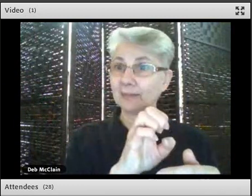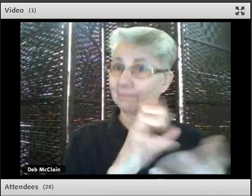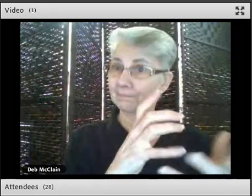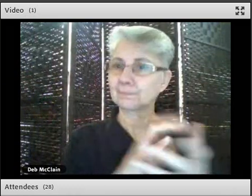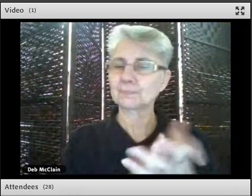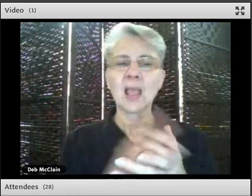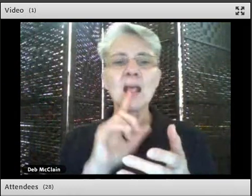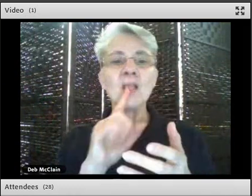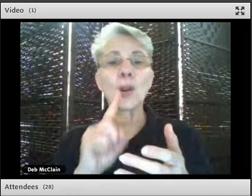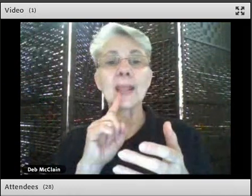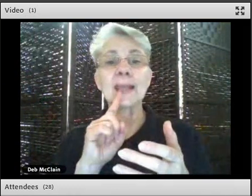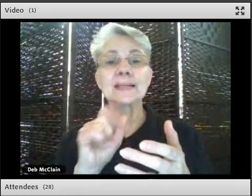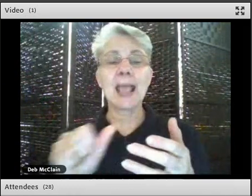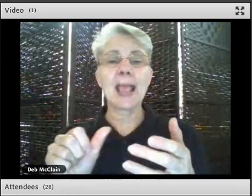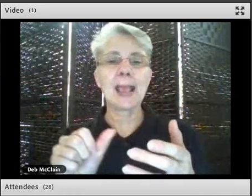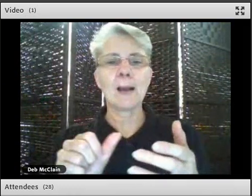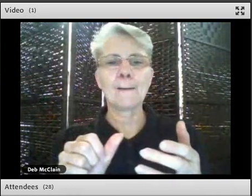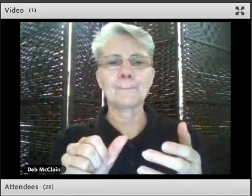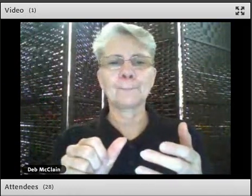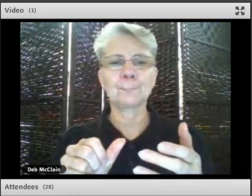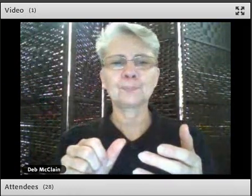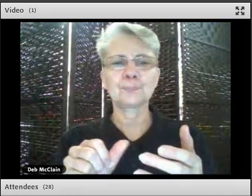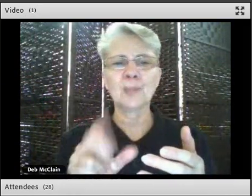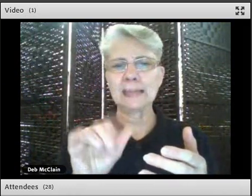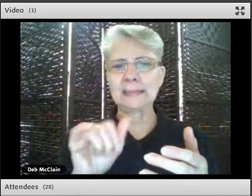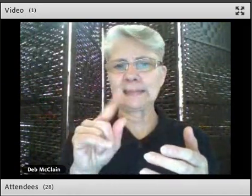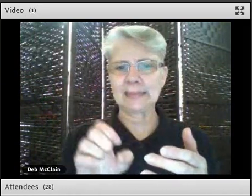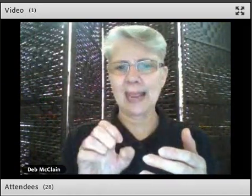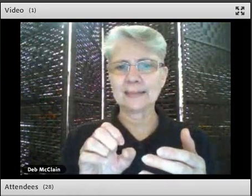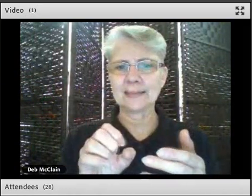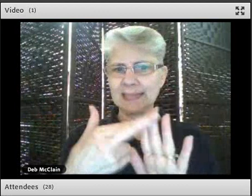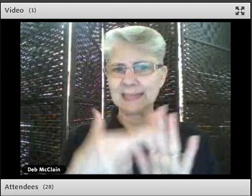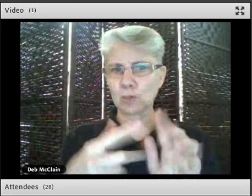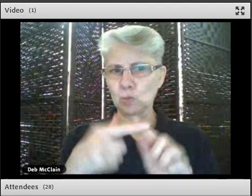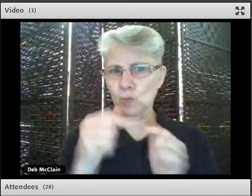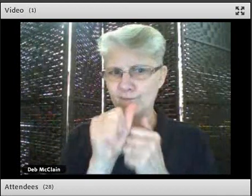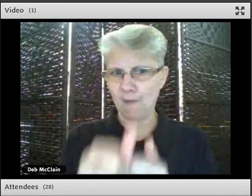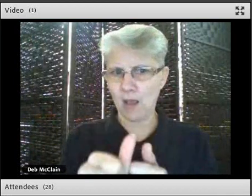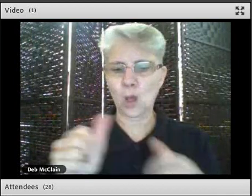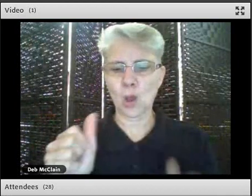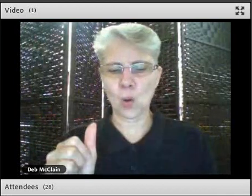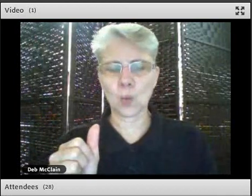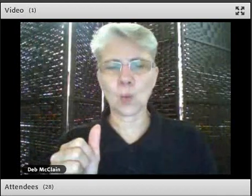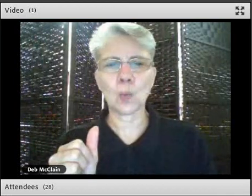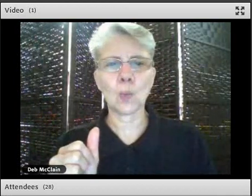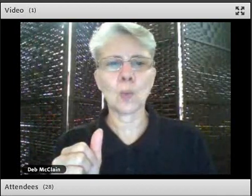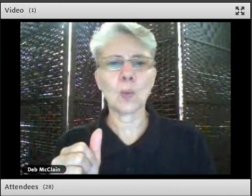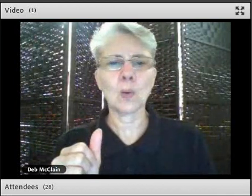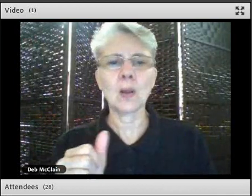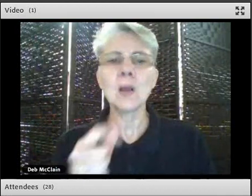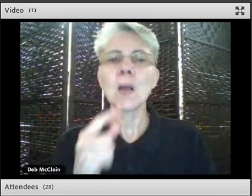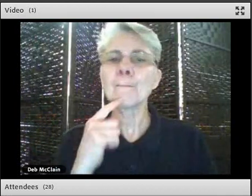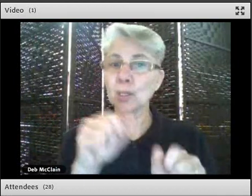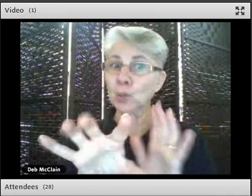but you get to choose it. So it's not something that is standardized across everything.